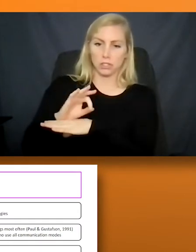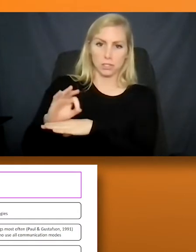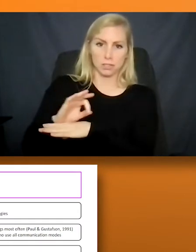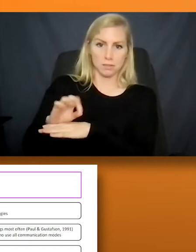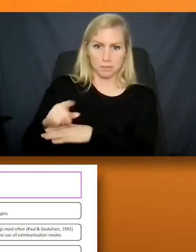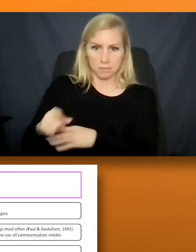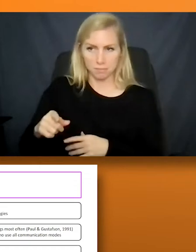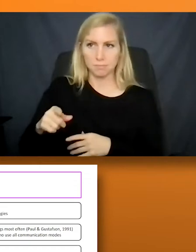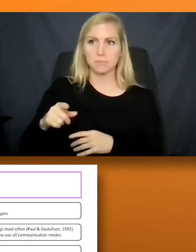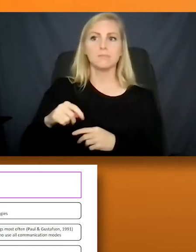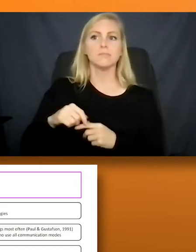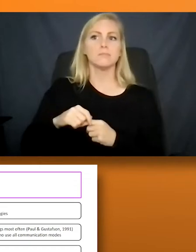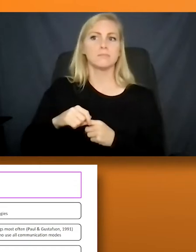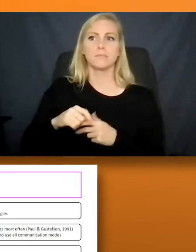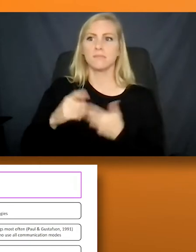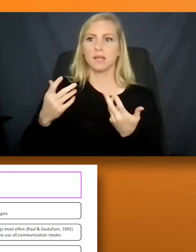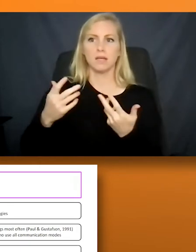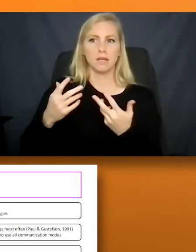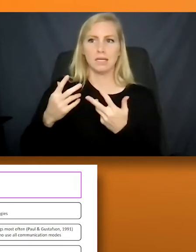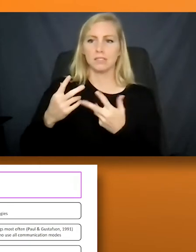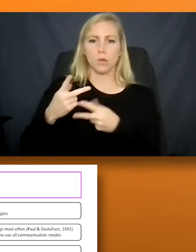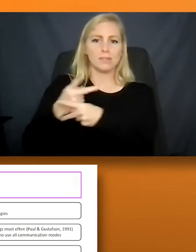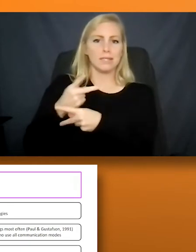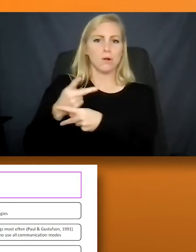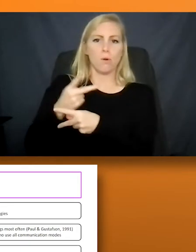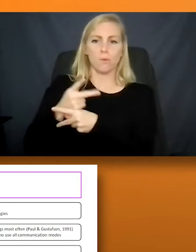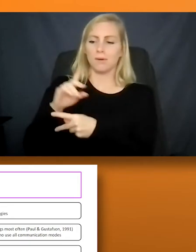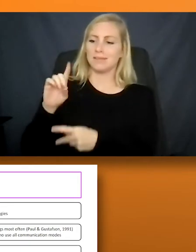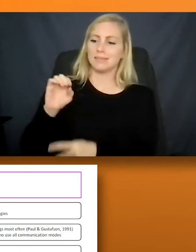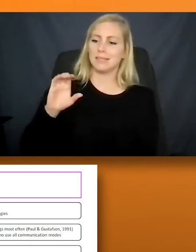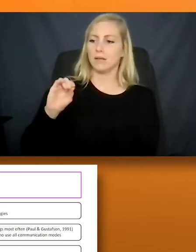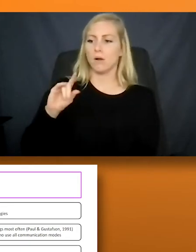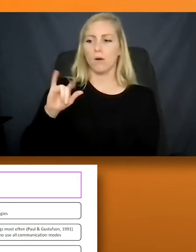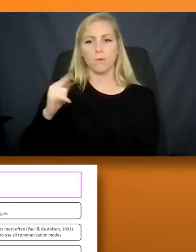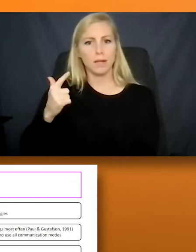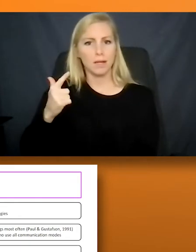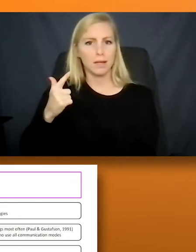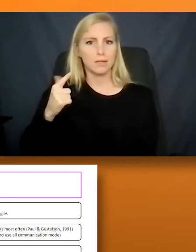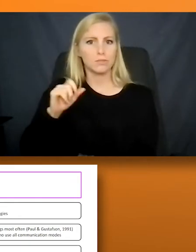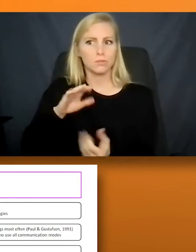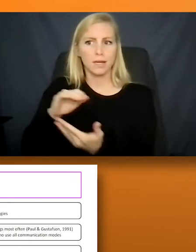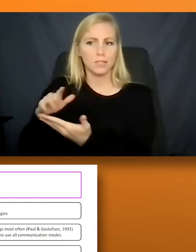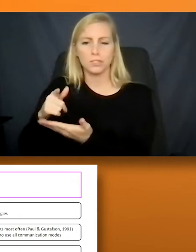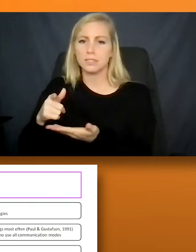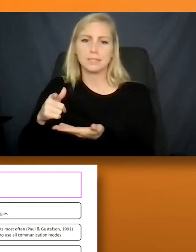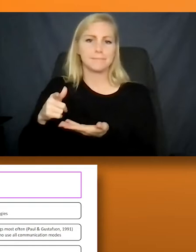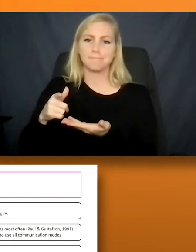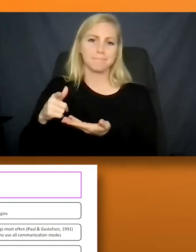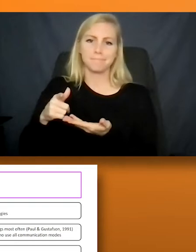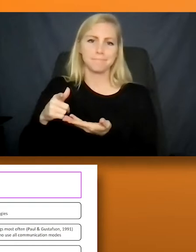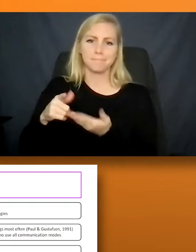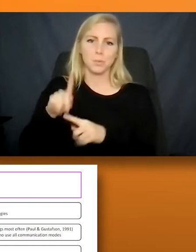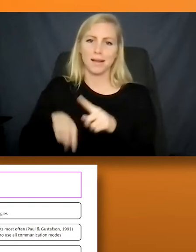like we just talked about, and they don't--they don't follow decoding strategies. So you can't learn--you can't learn them from decoding them.